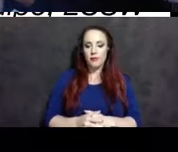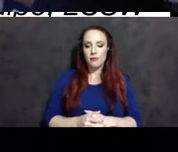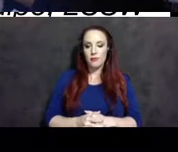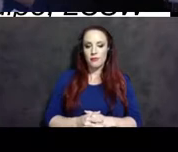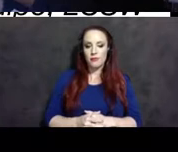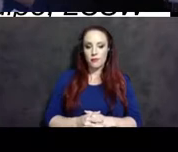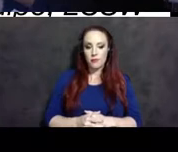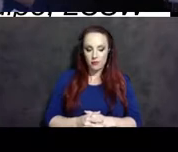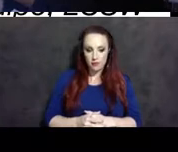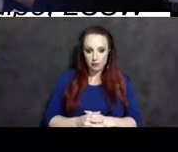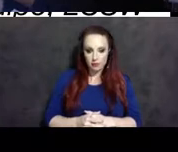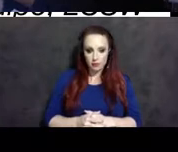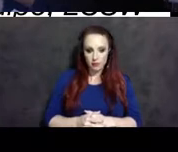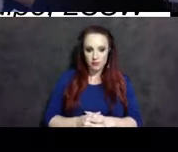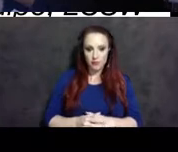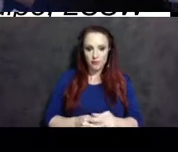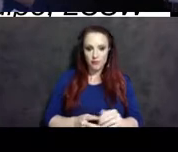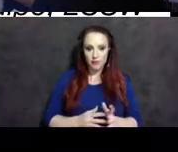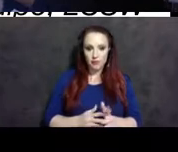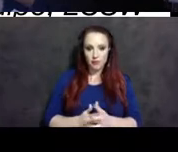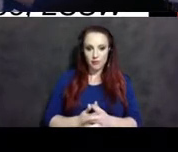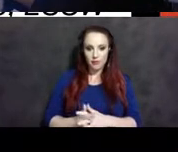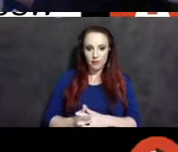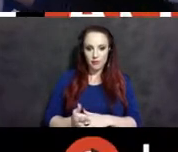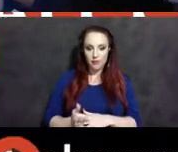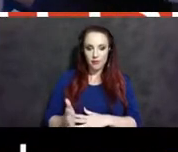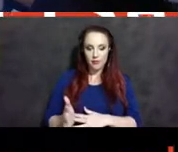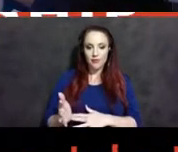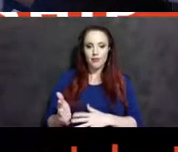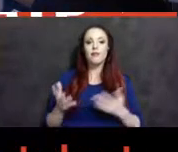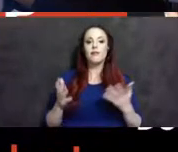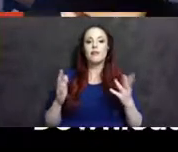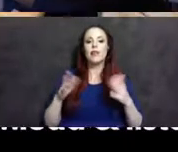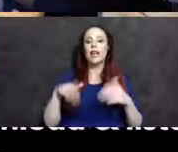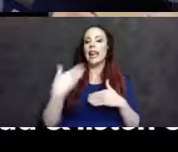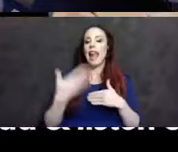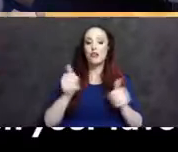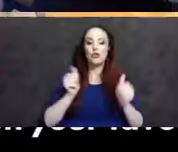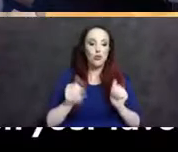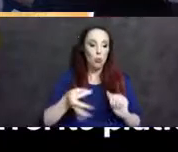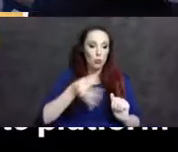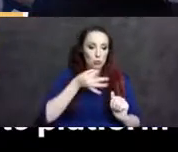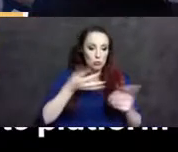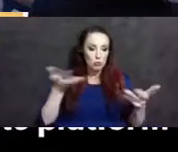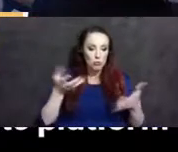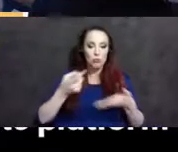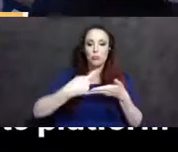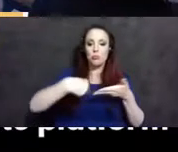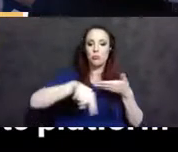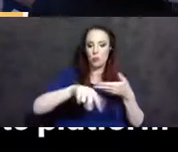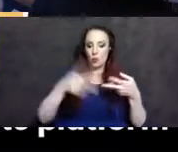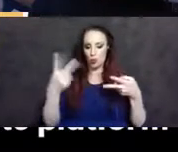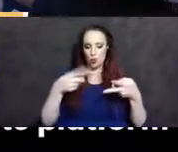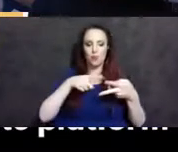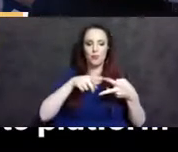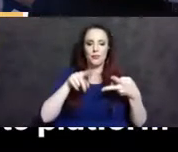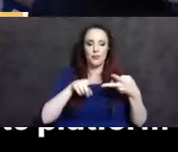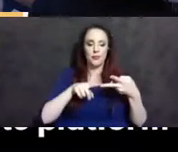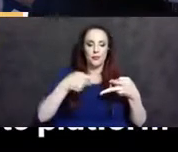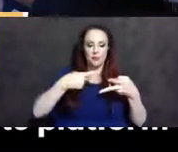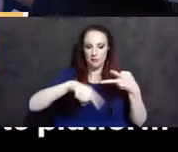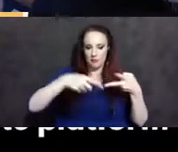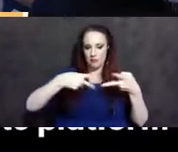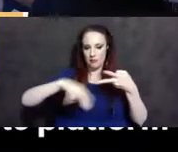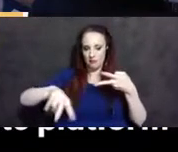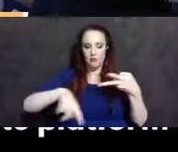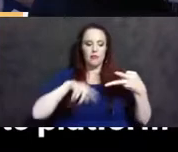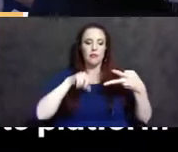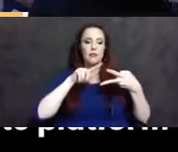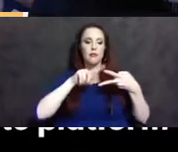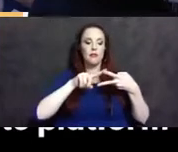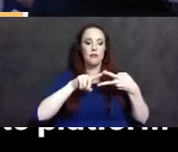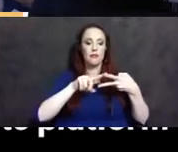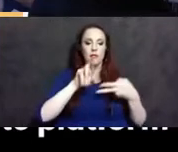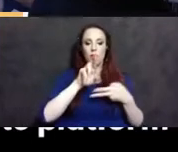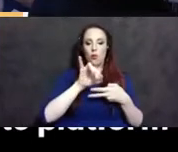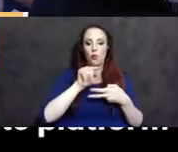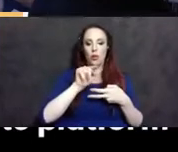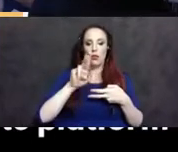In the next coming up, there's two coming up, one with Ritu Bhasin and the other with